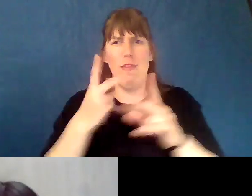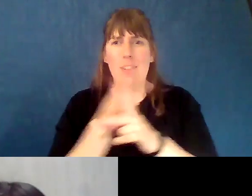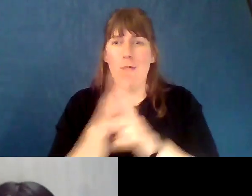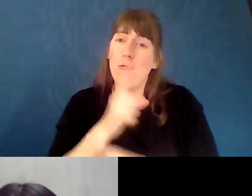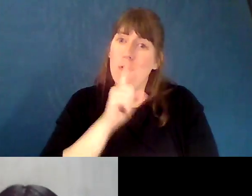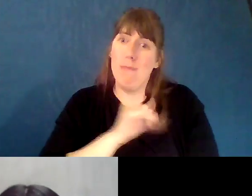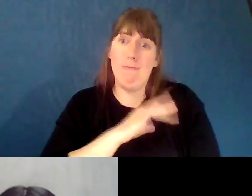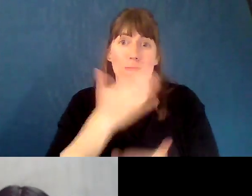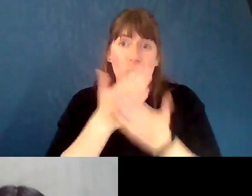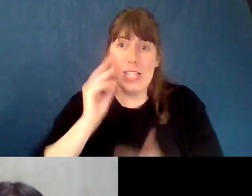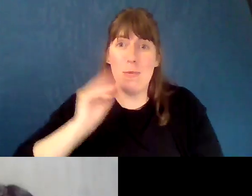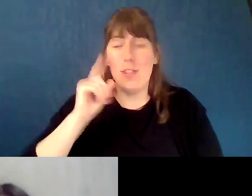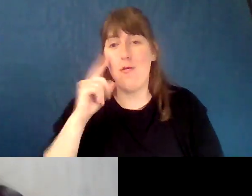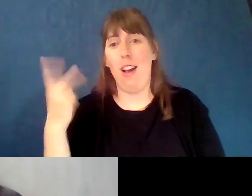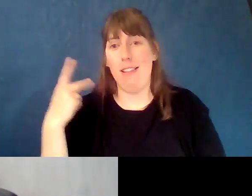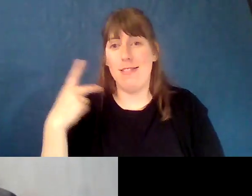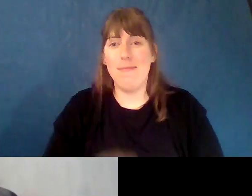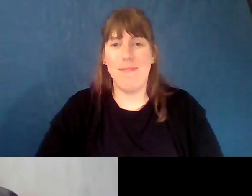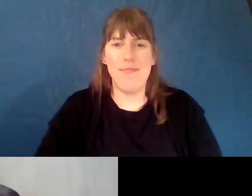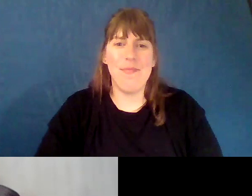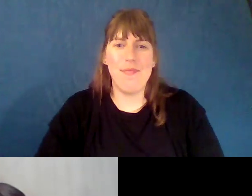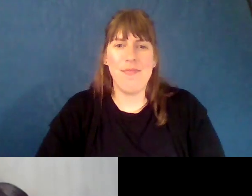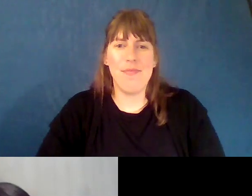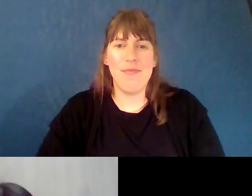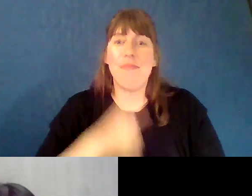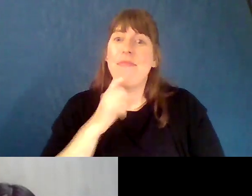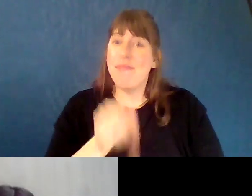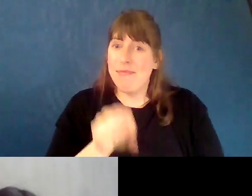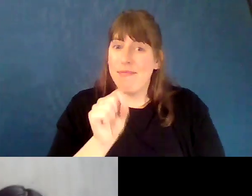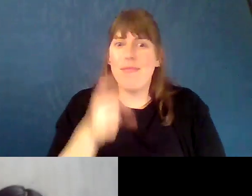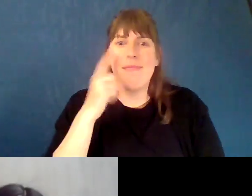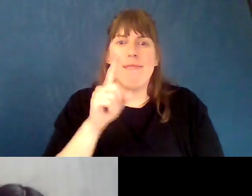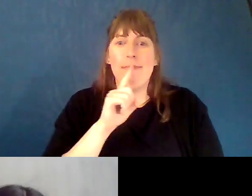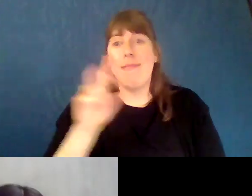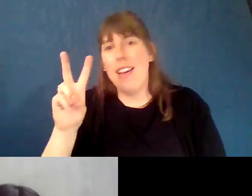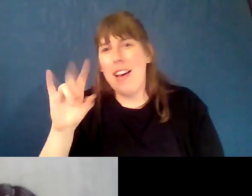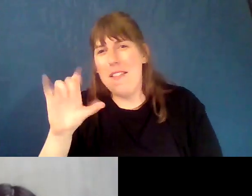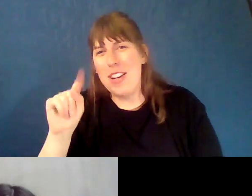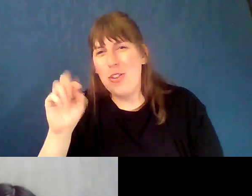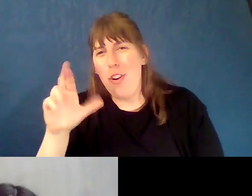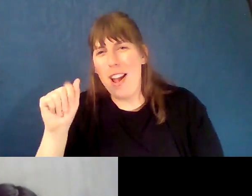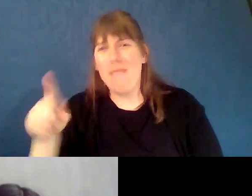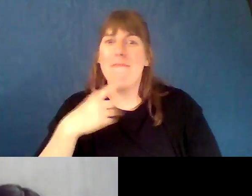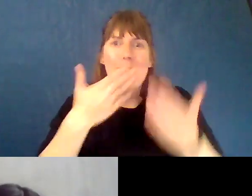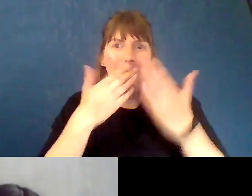Absolutely, yeah. I think, well, Victoria Gibson says, "Thank you for your attitude about crediting